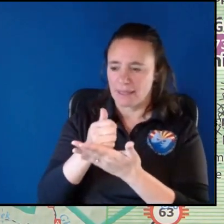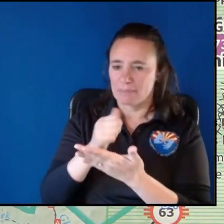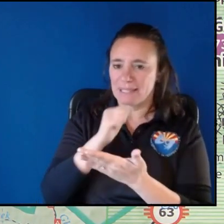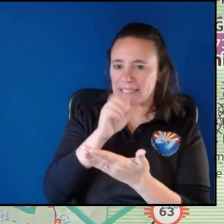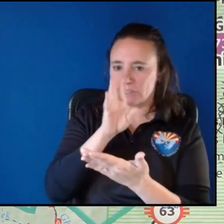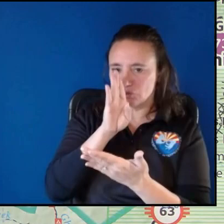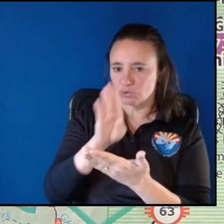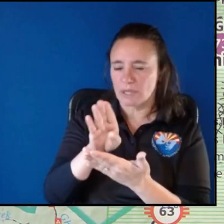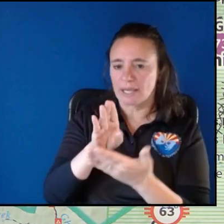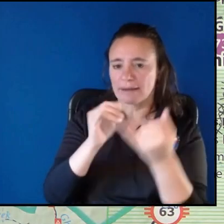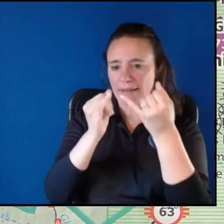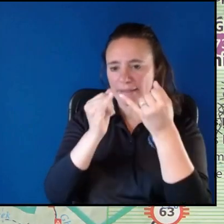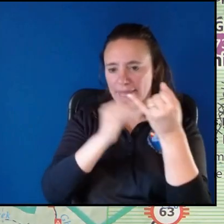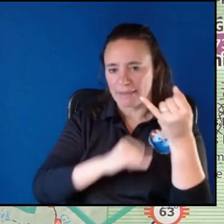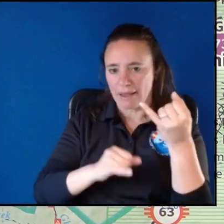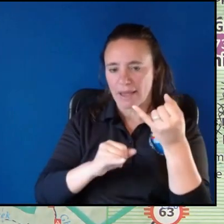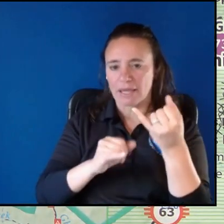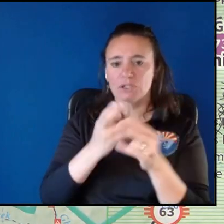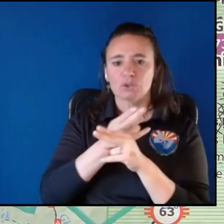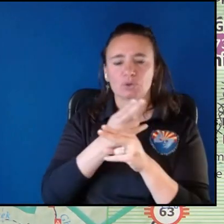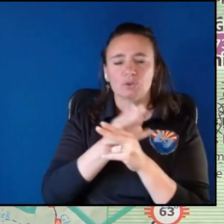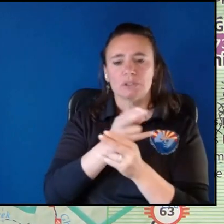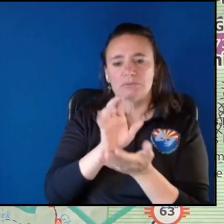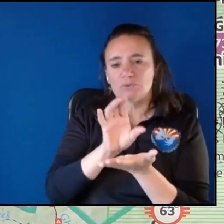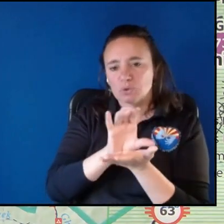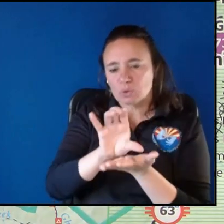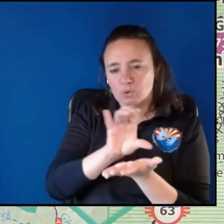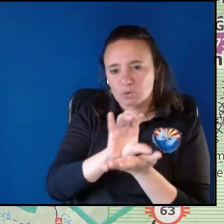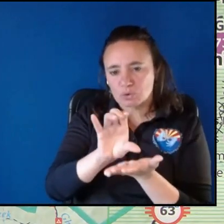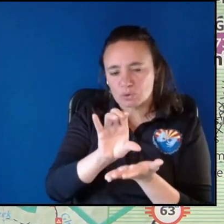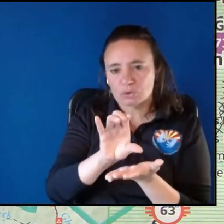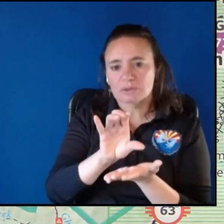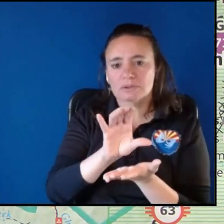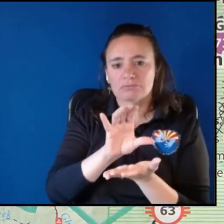bulldozers and other equipment there. As we go along here on the 645 road,